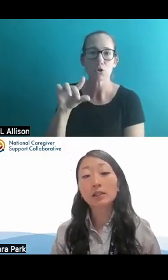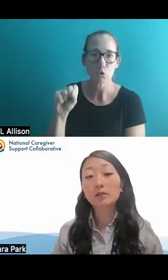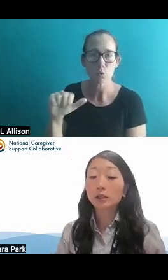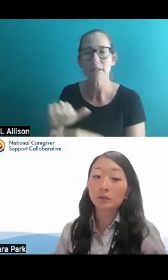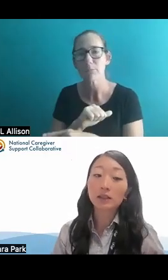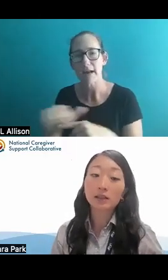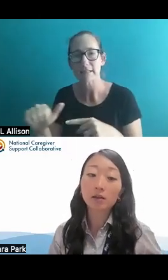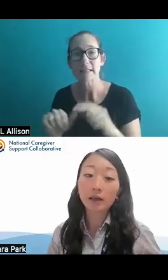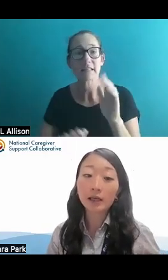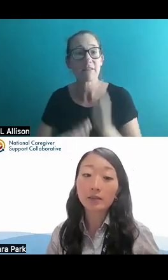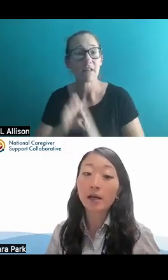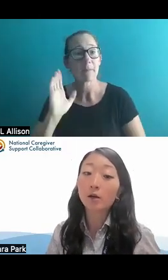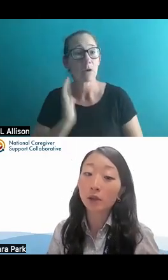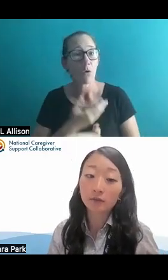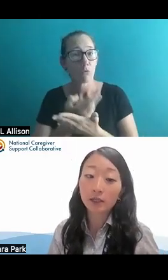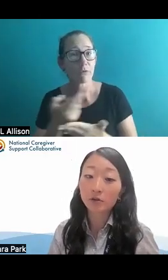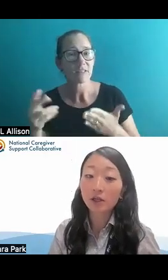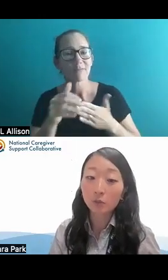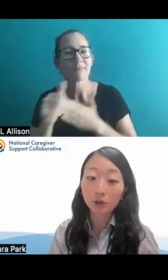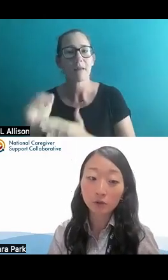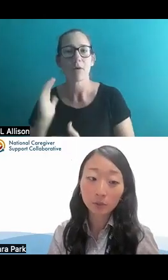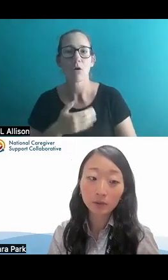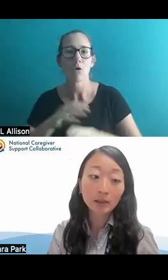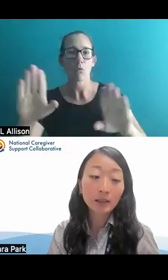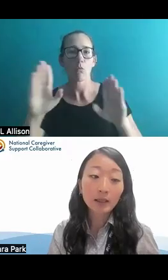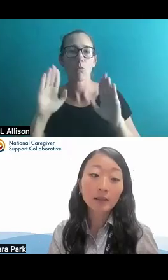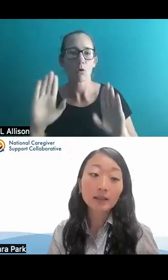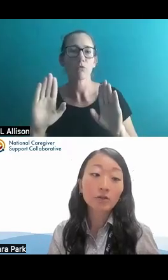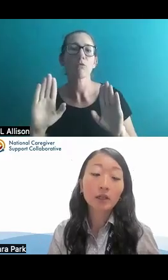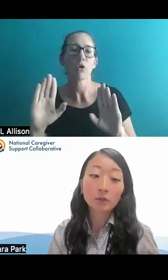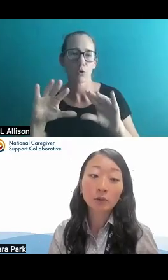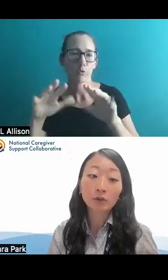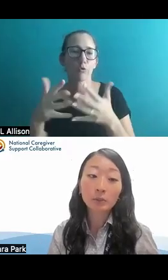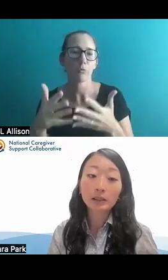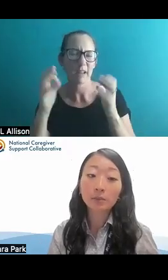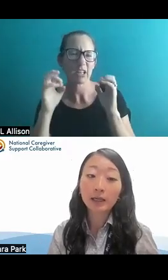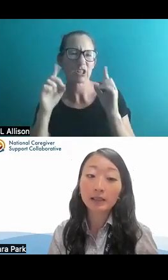and resources are led by our wonderful Education Workgroup. This Education Workgroup is comprised